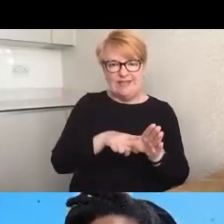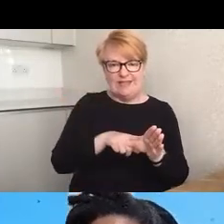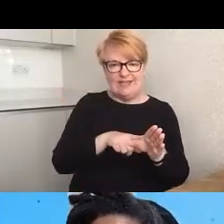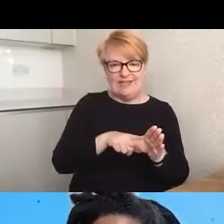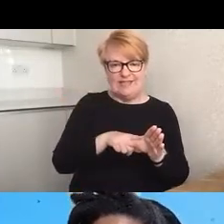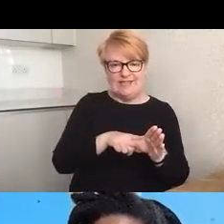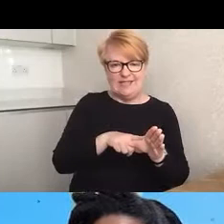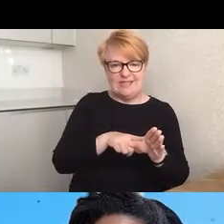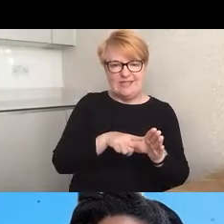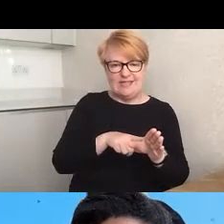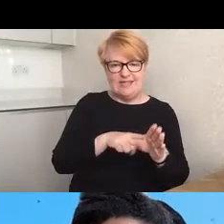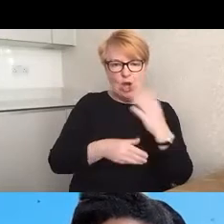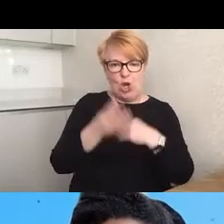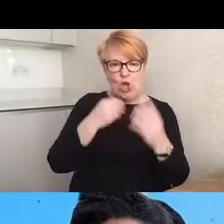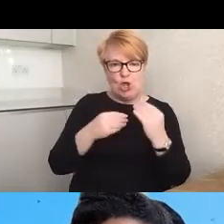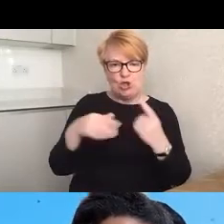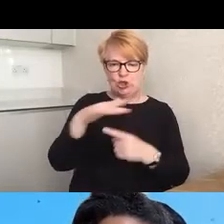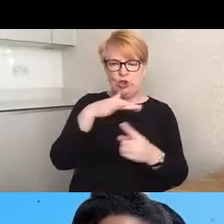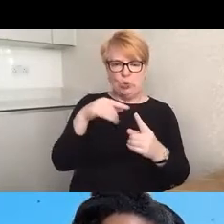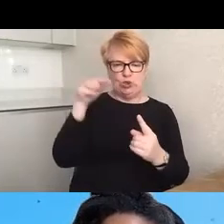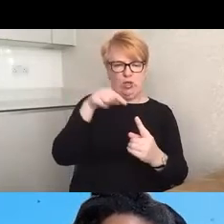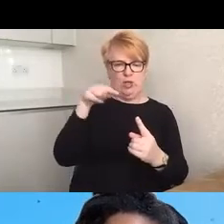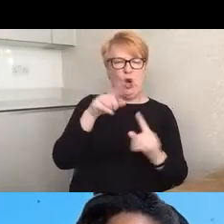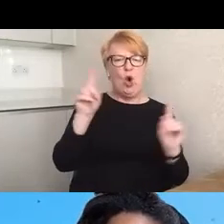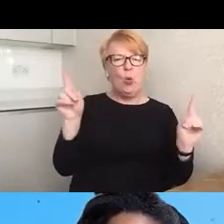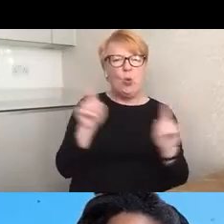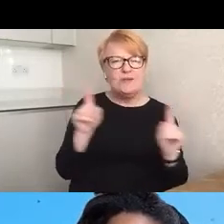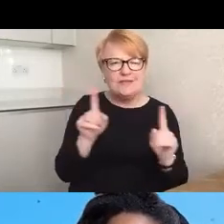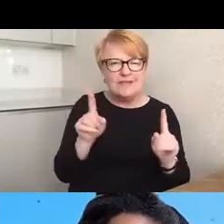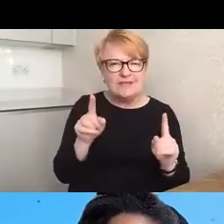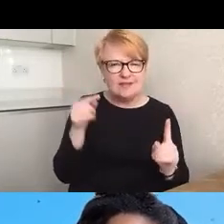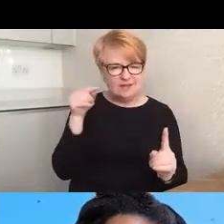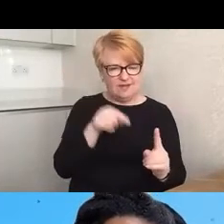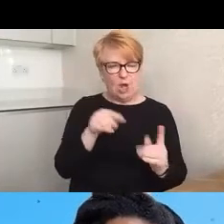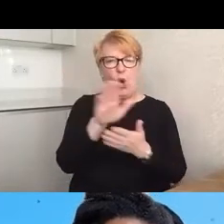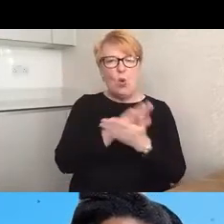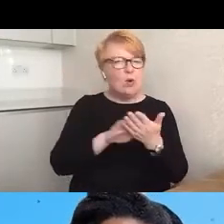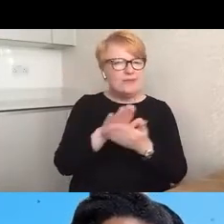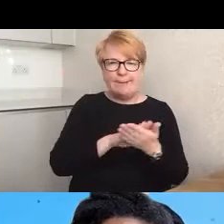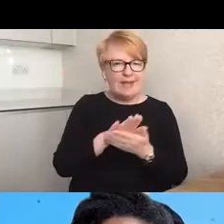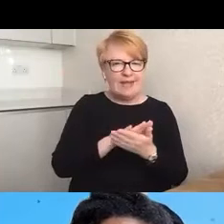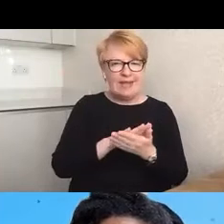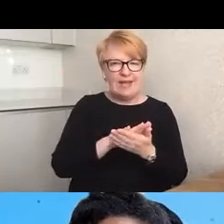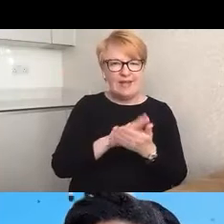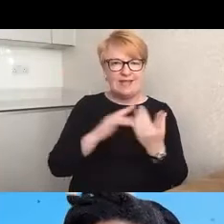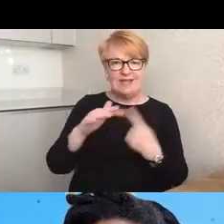learn what the socialists, like, what does this mean, into society that's formed of multitudes,